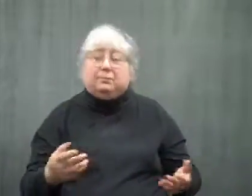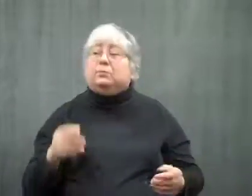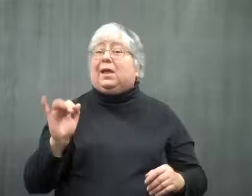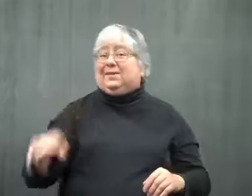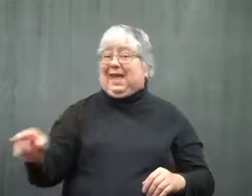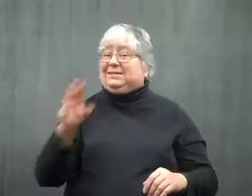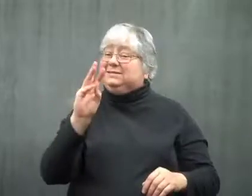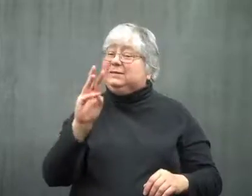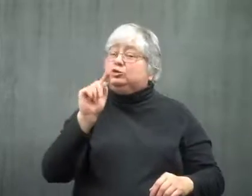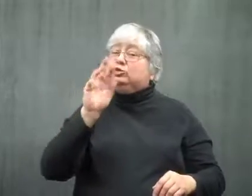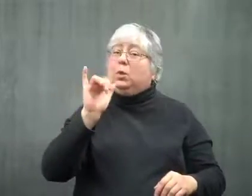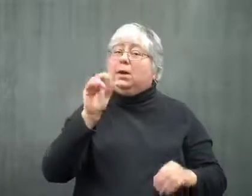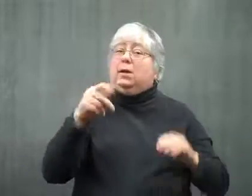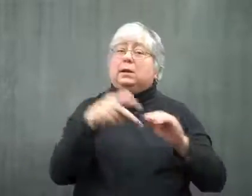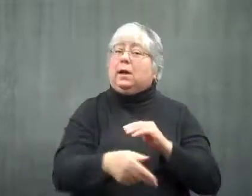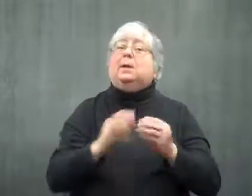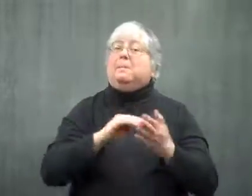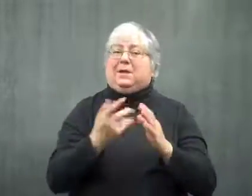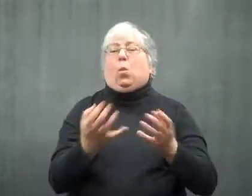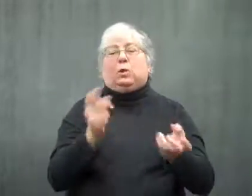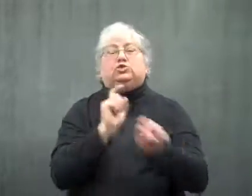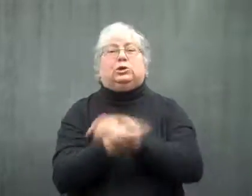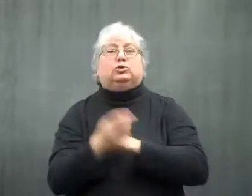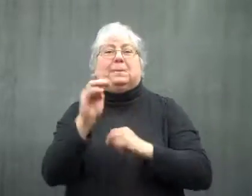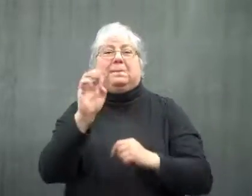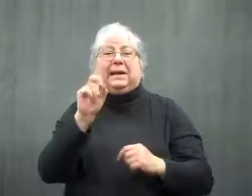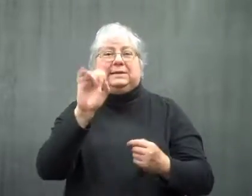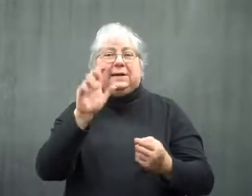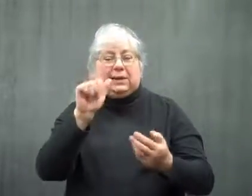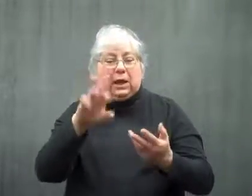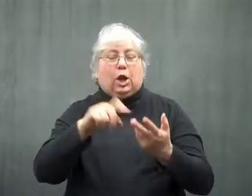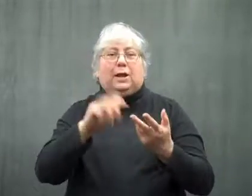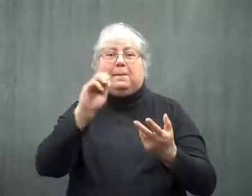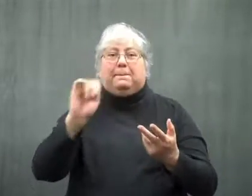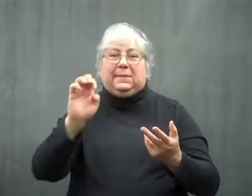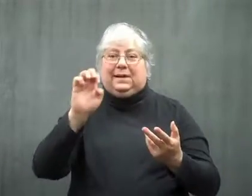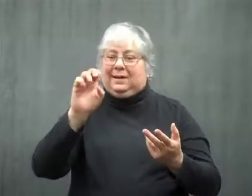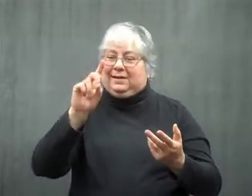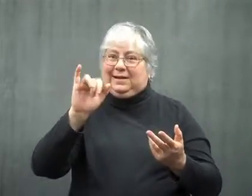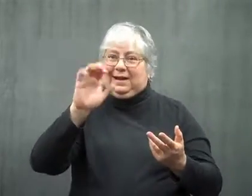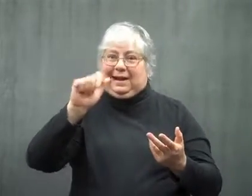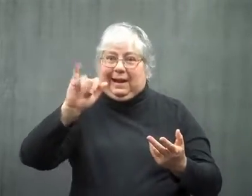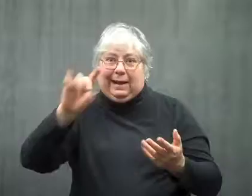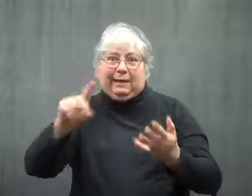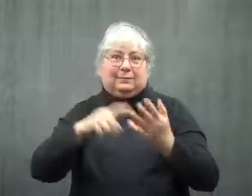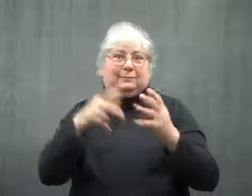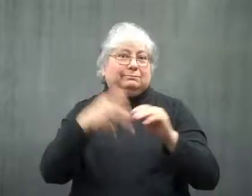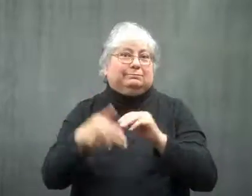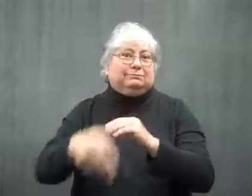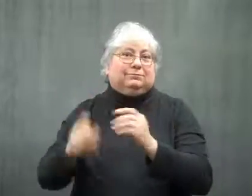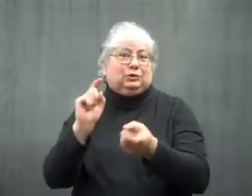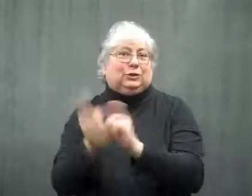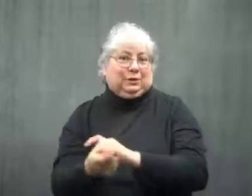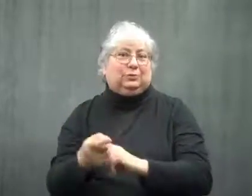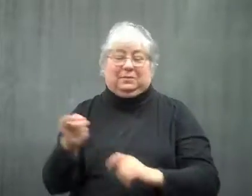The $6 trillion in cuts involves changes and cuts to Medicare and Medicaid.